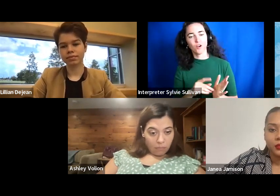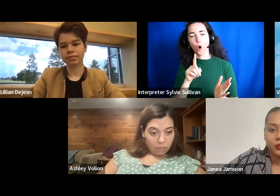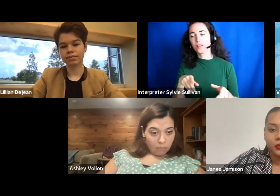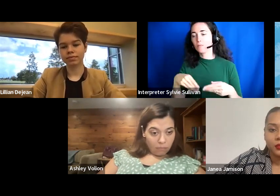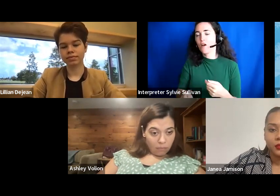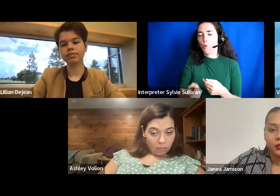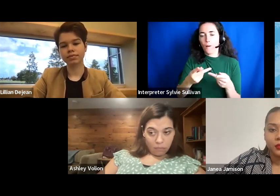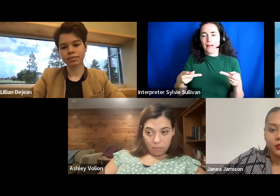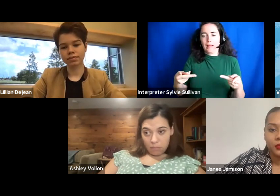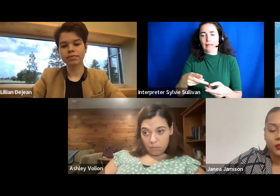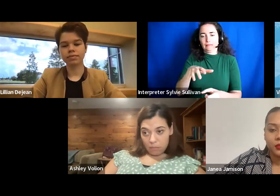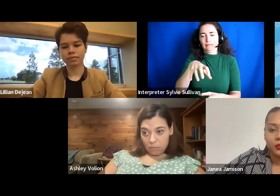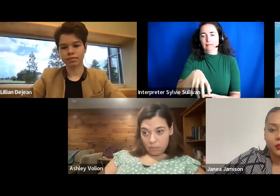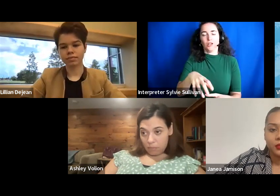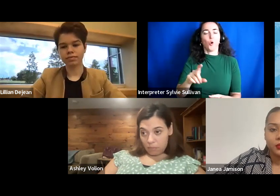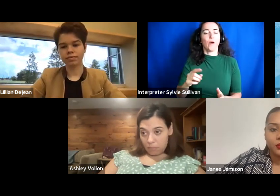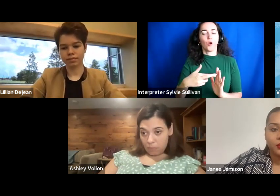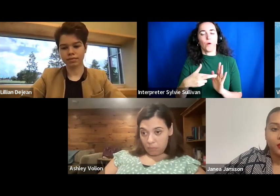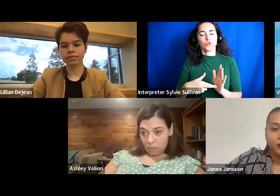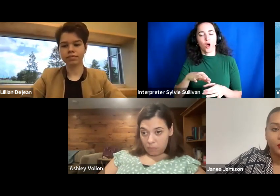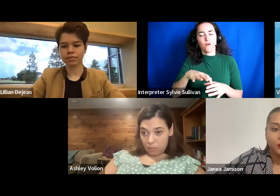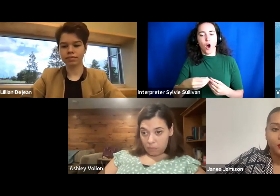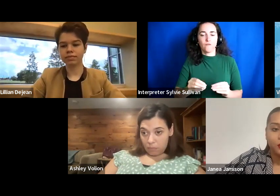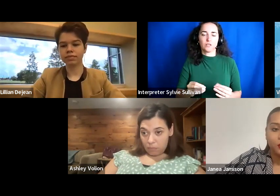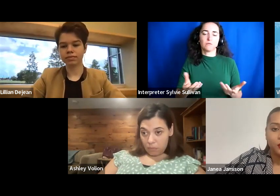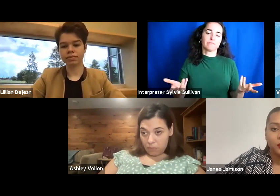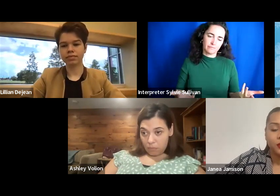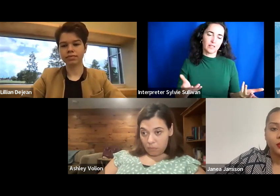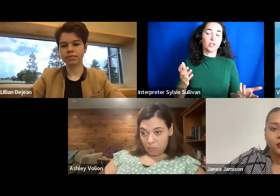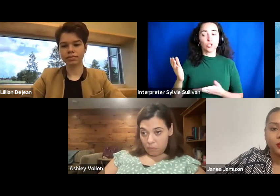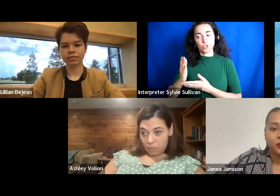The registrar voters office that can create a barrier for voters.